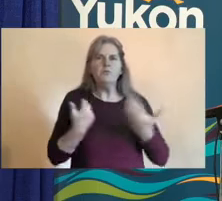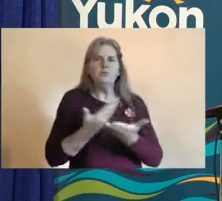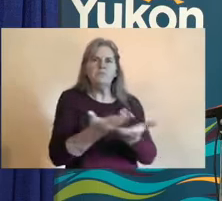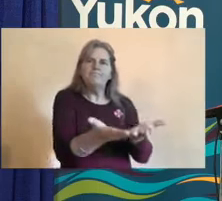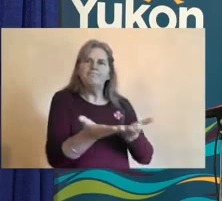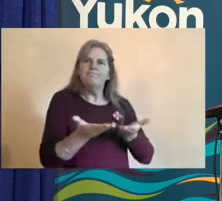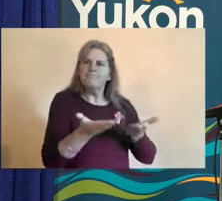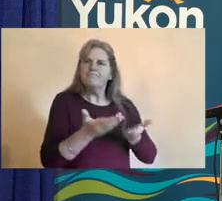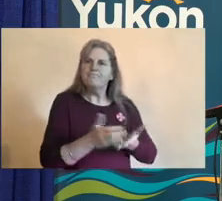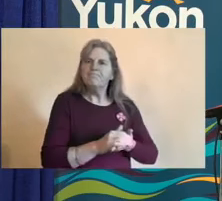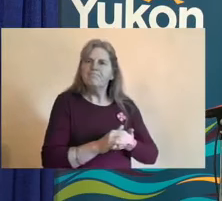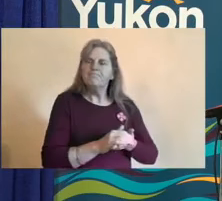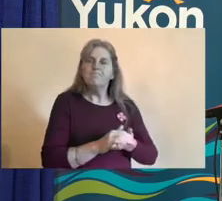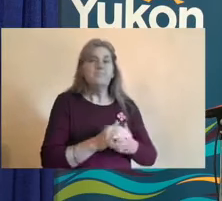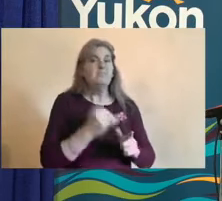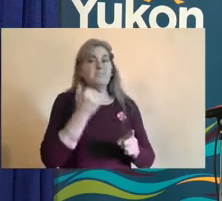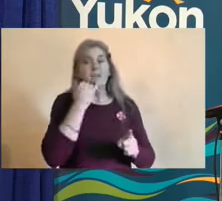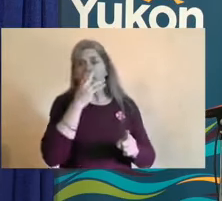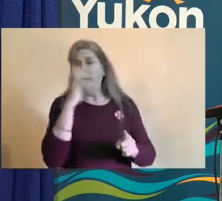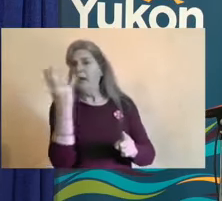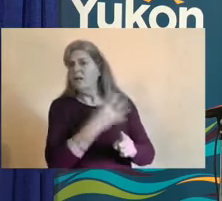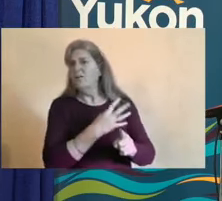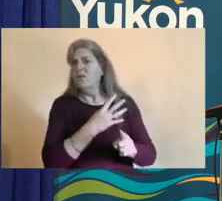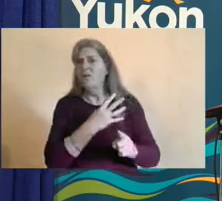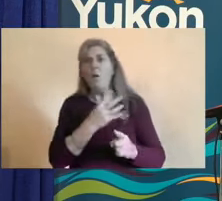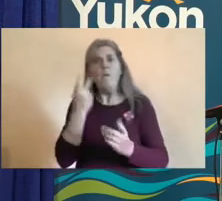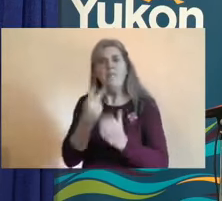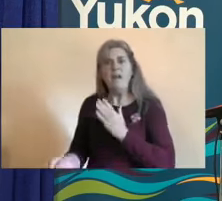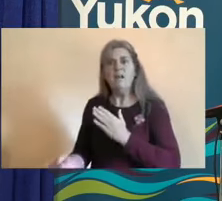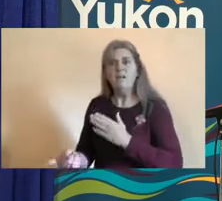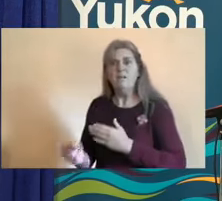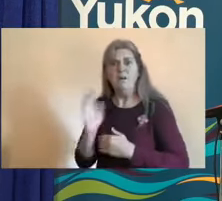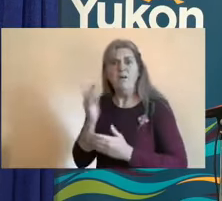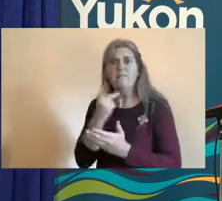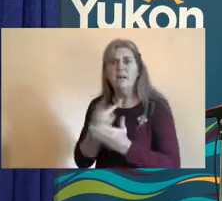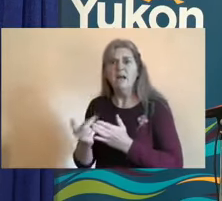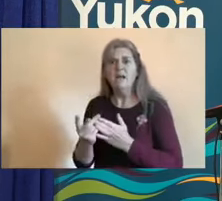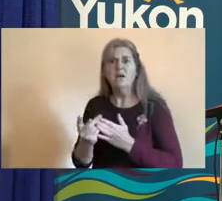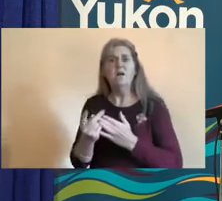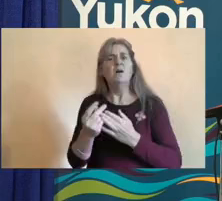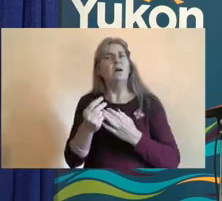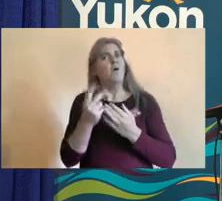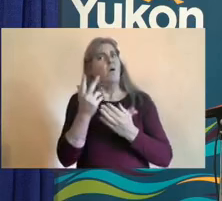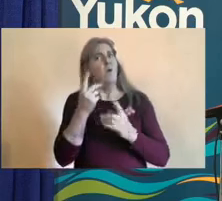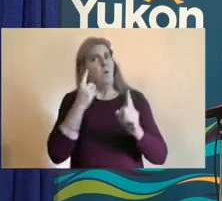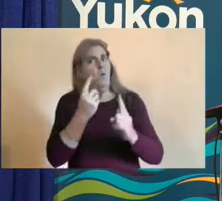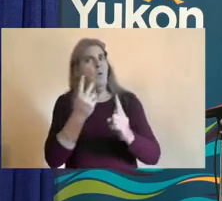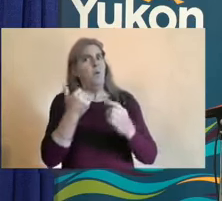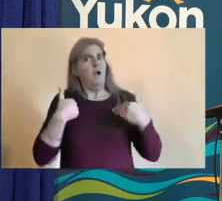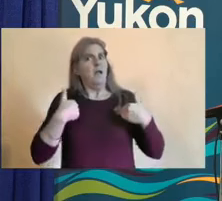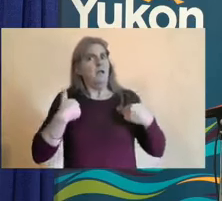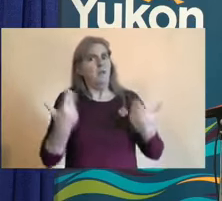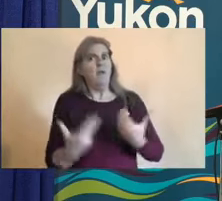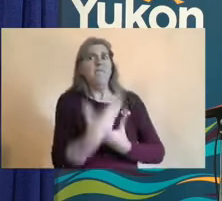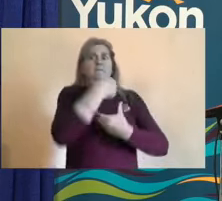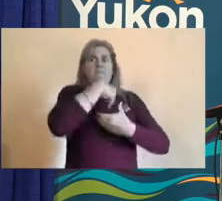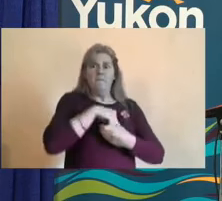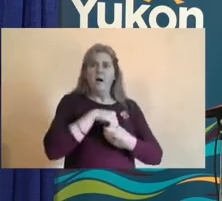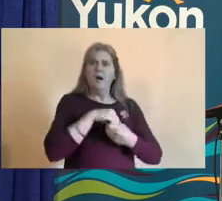And if we don't, we will fail in our efforts. We need to really make sure that the youth, who are passionate about this issue, have a strong